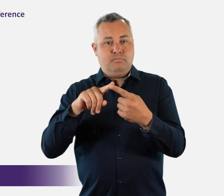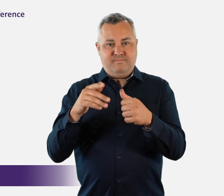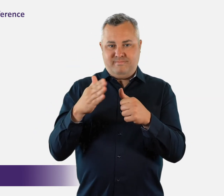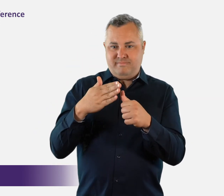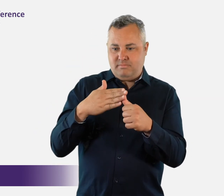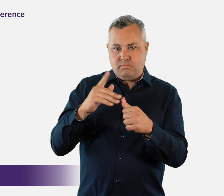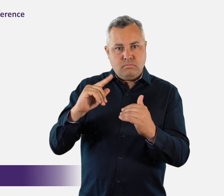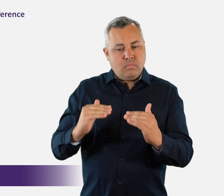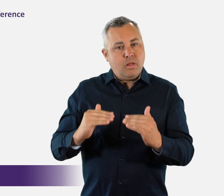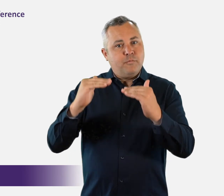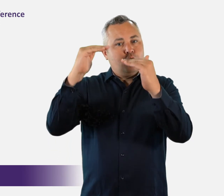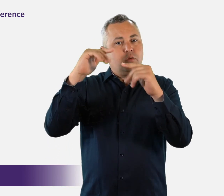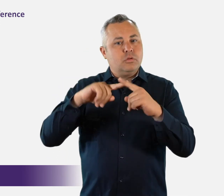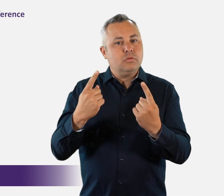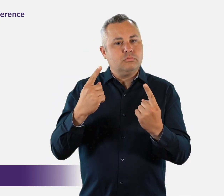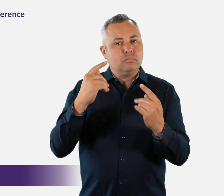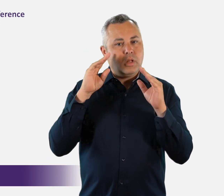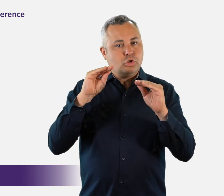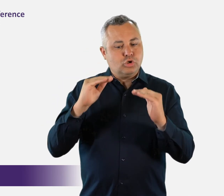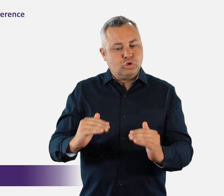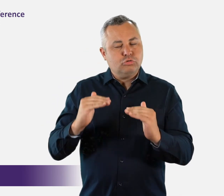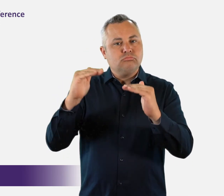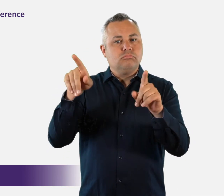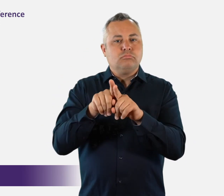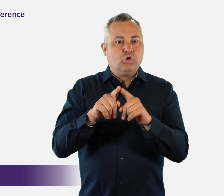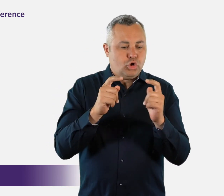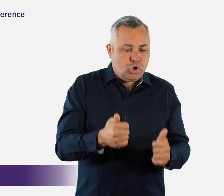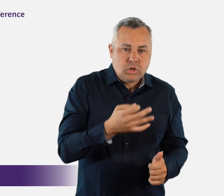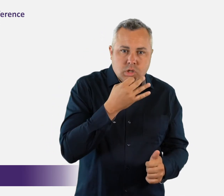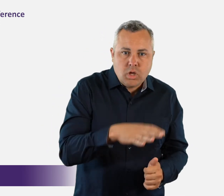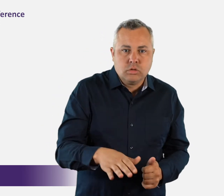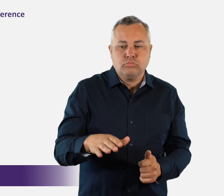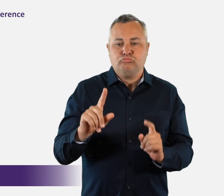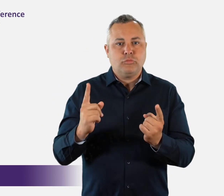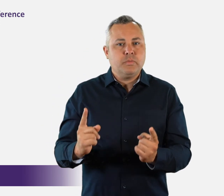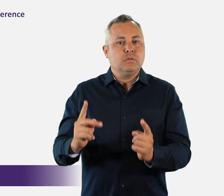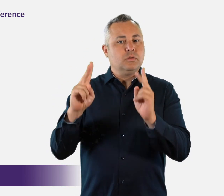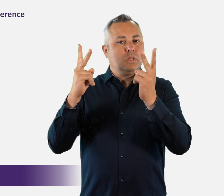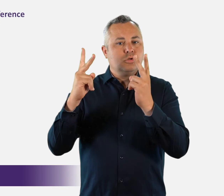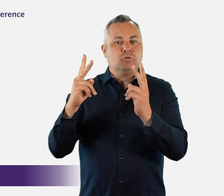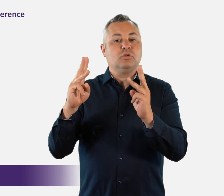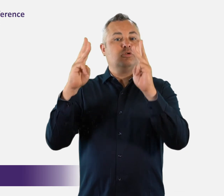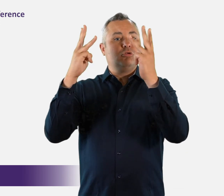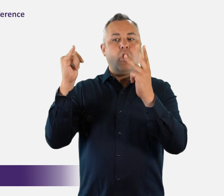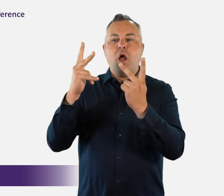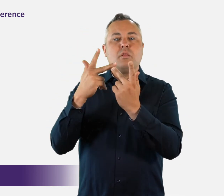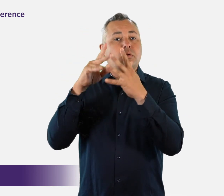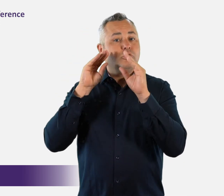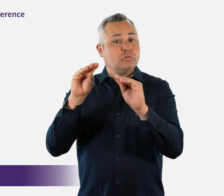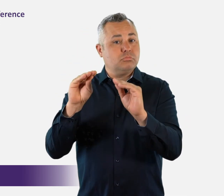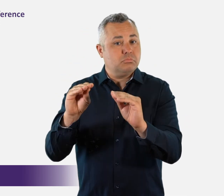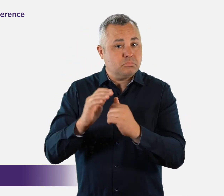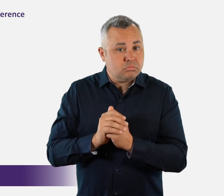Stages of education and learning (i.e. early childhood, primary, secondary, tertiary, further education)?